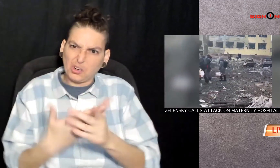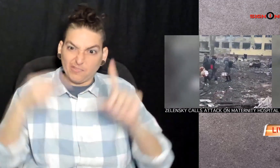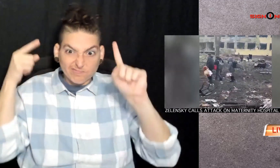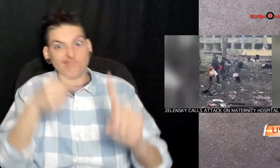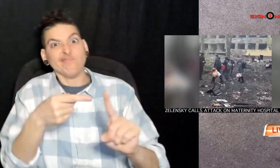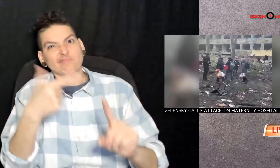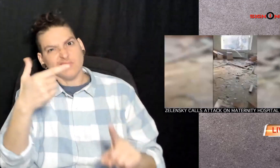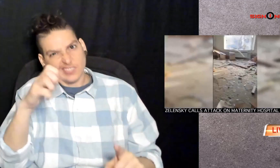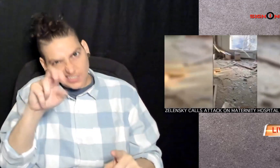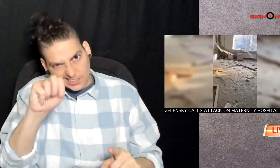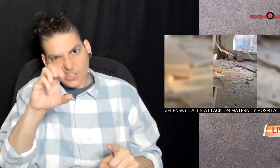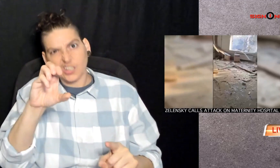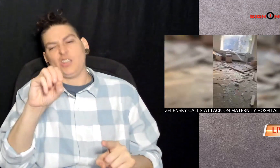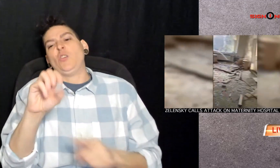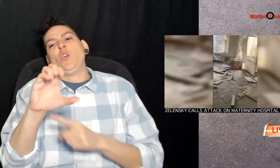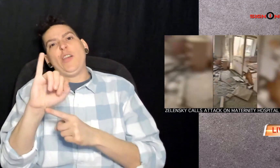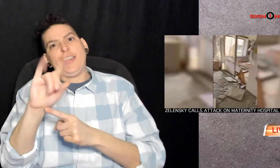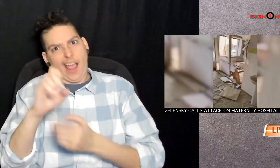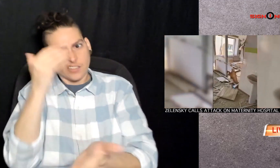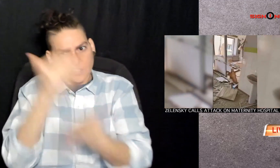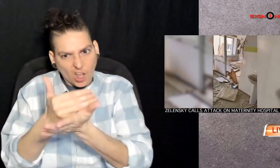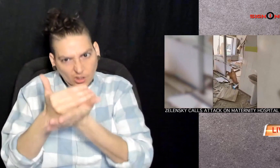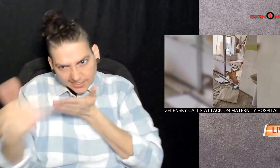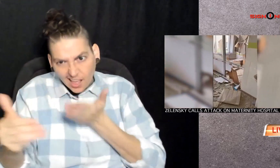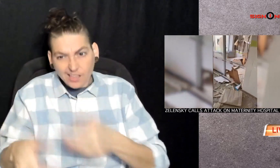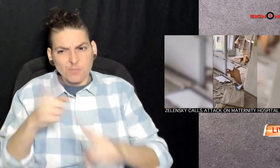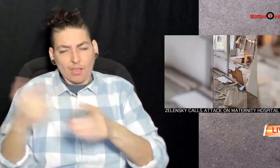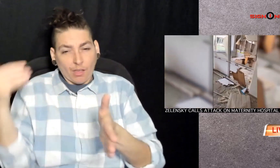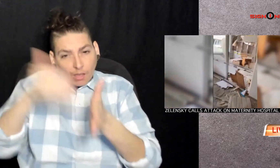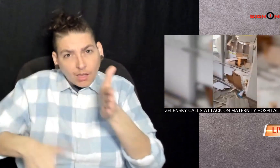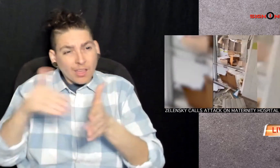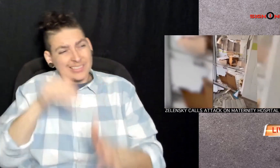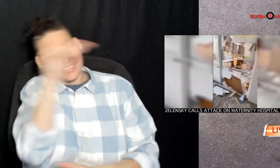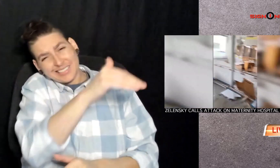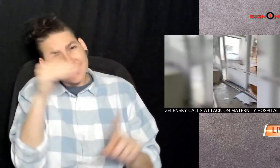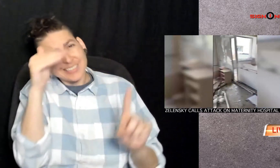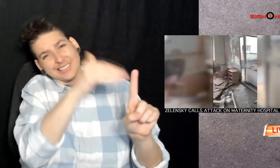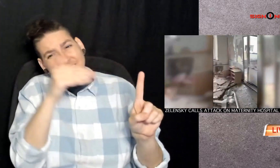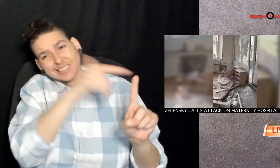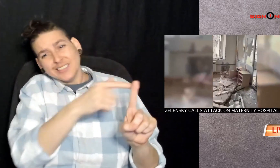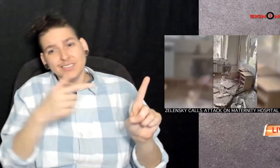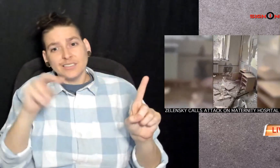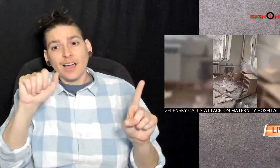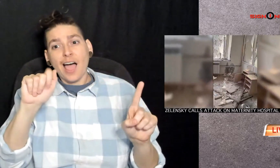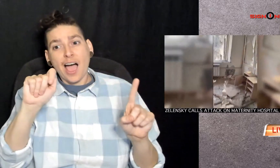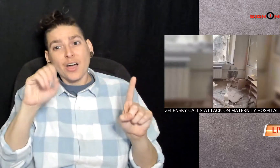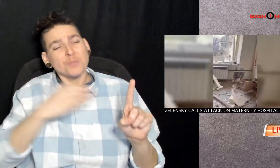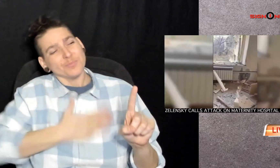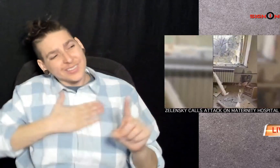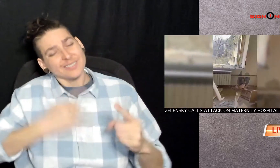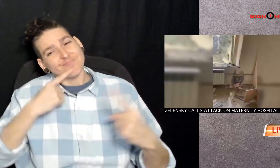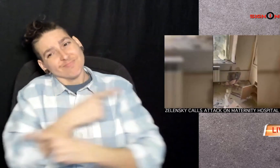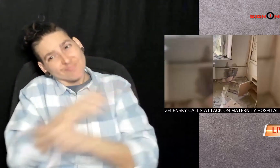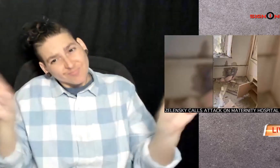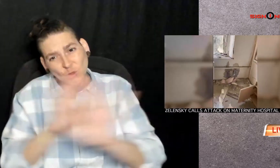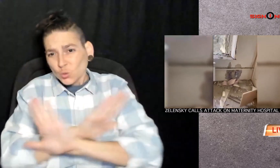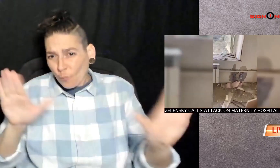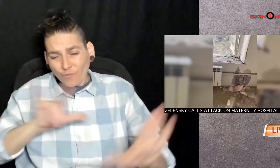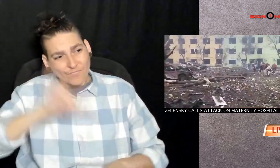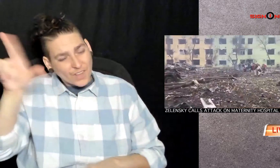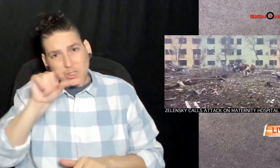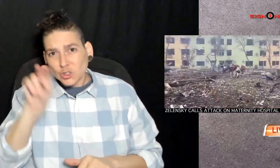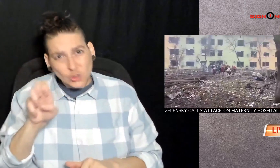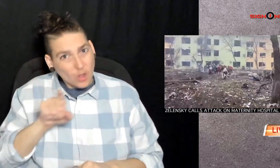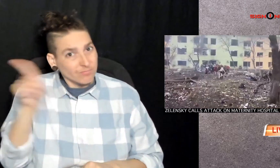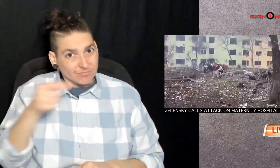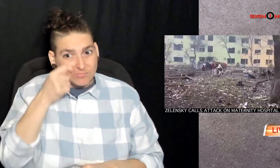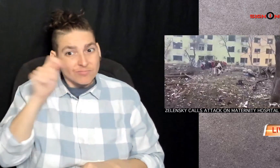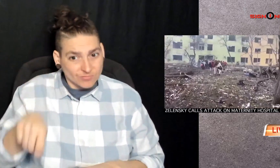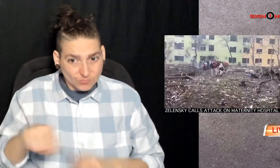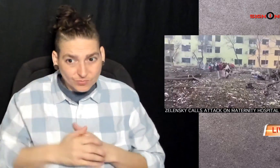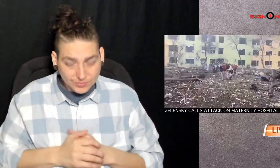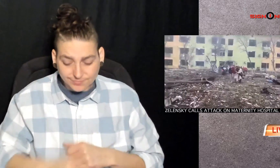the bombing is proof of a genocide and repeated his call for NATO to declare a no-fly zone